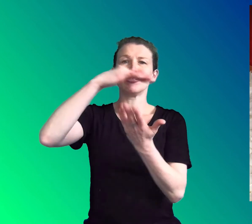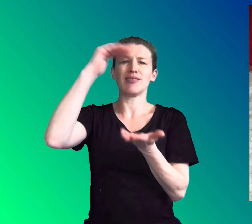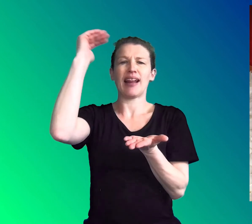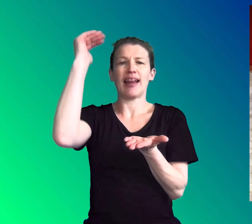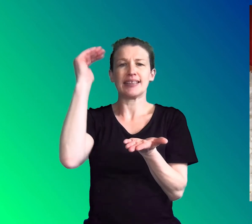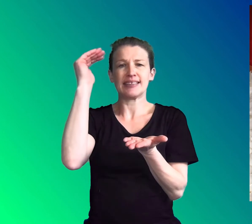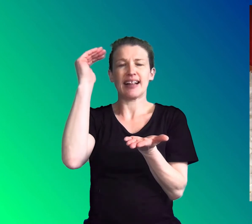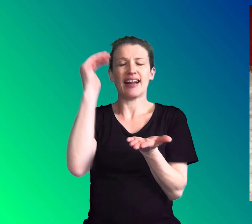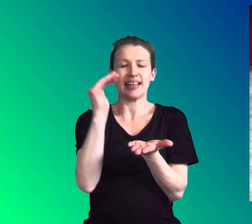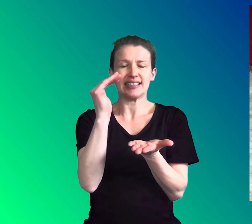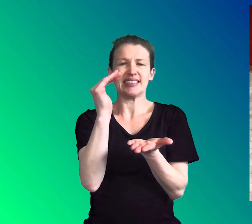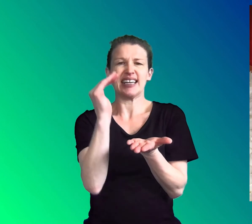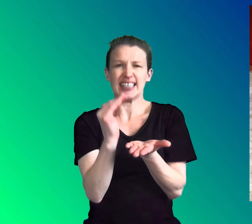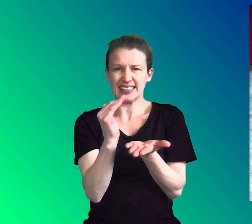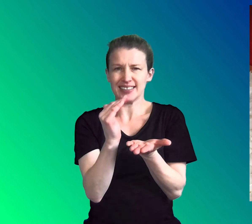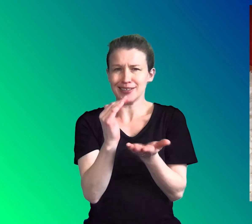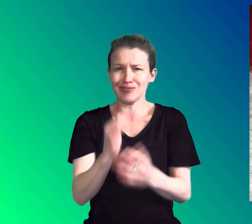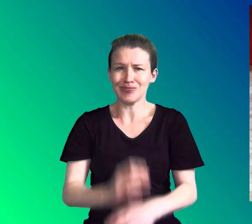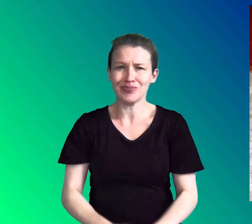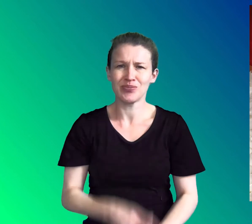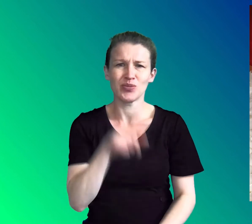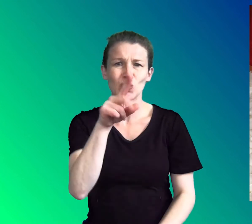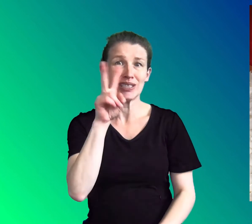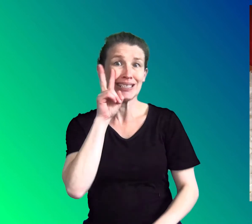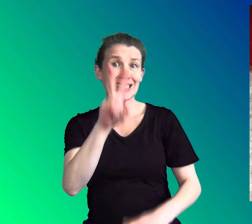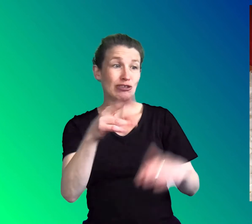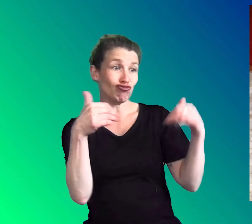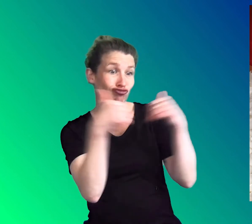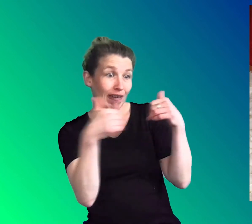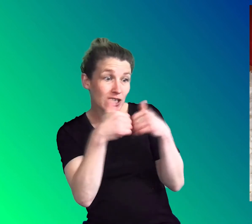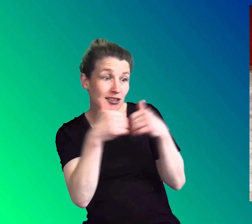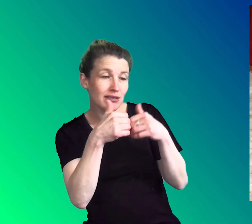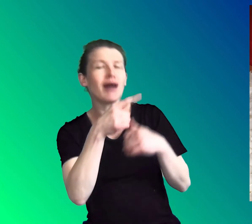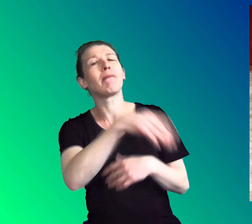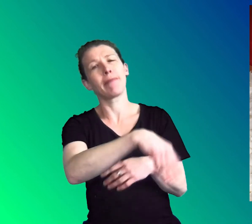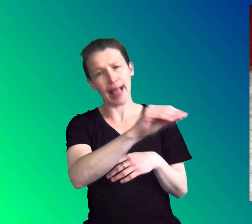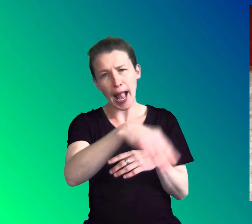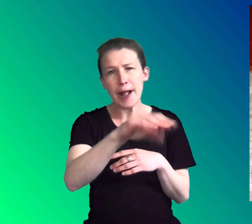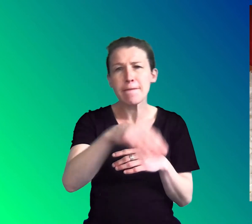We need to reduce pollution. If you see rubbish, pick it up.